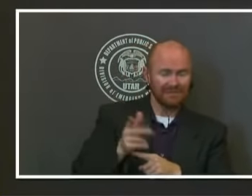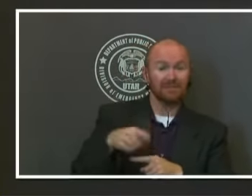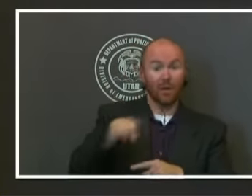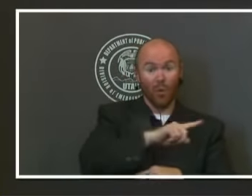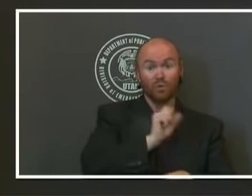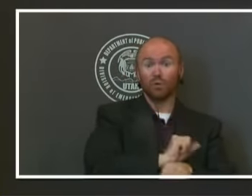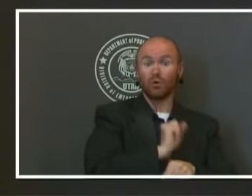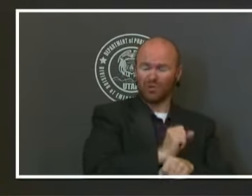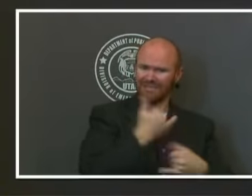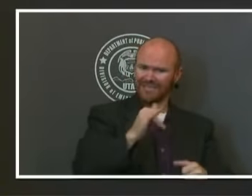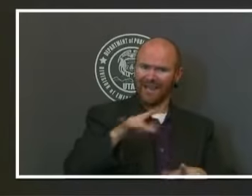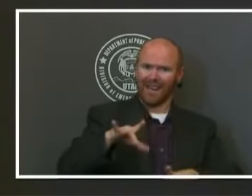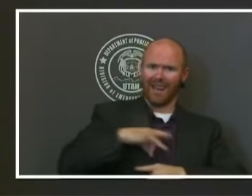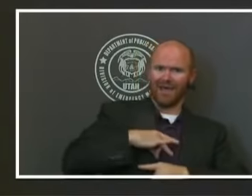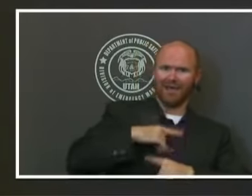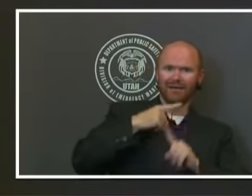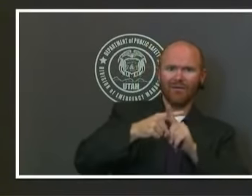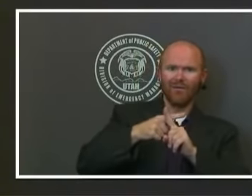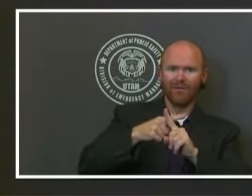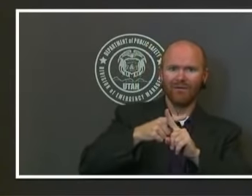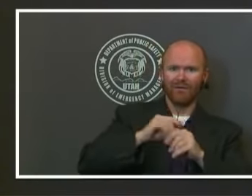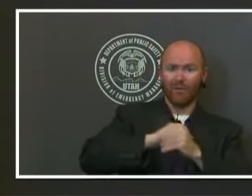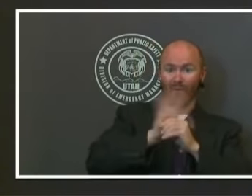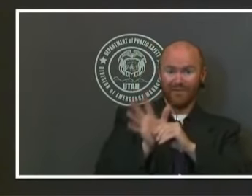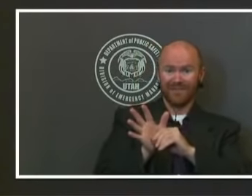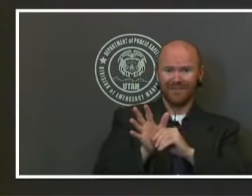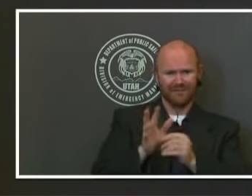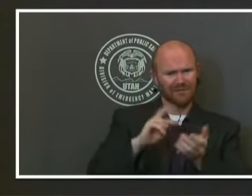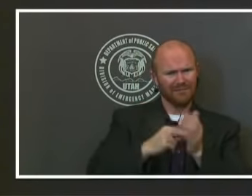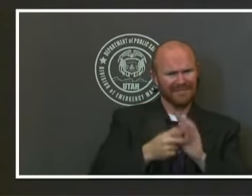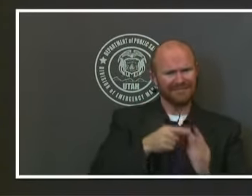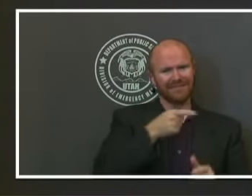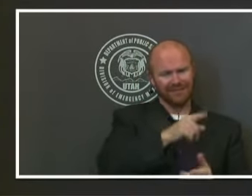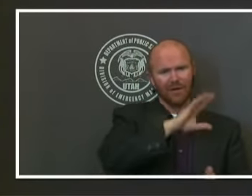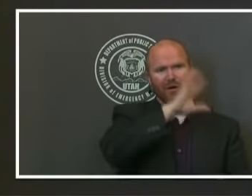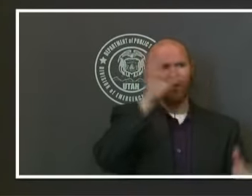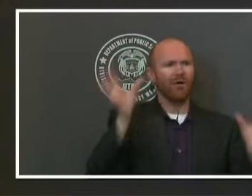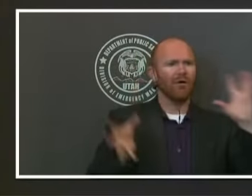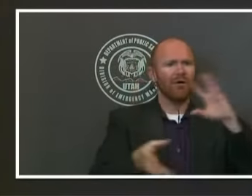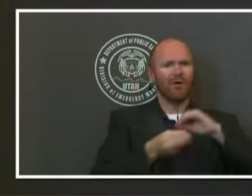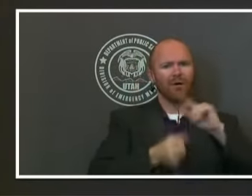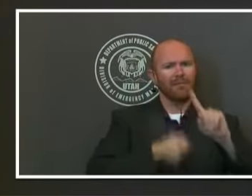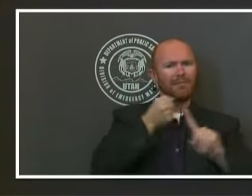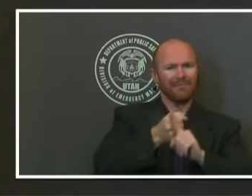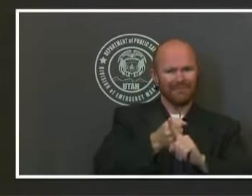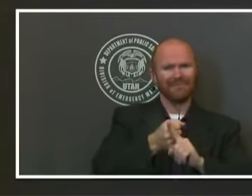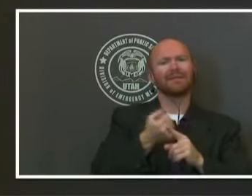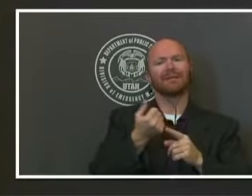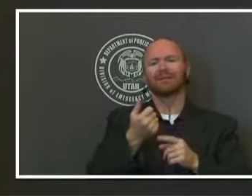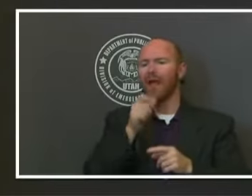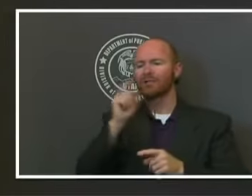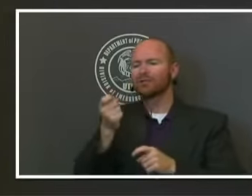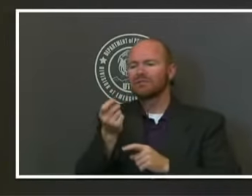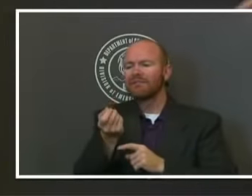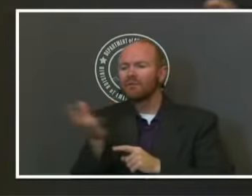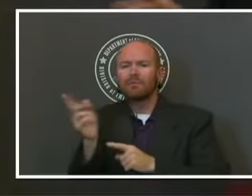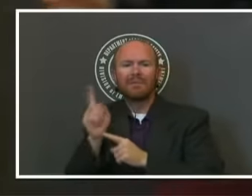so that shows is that it is kind of that cumulative